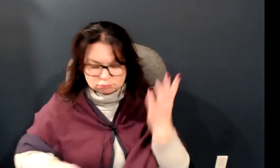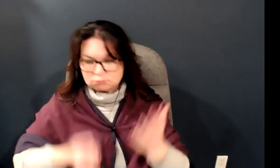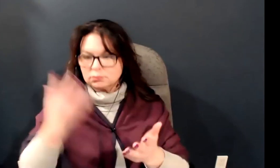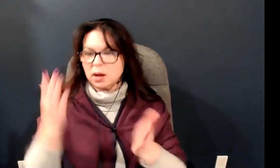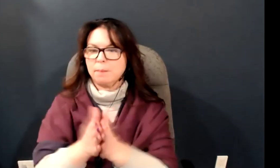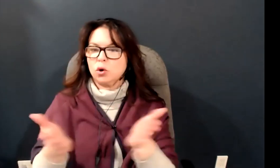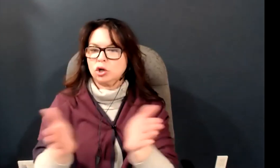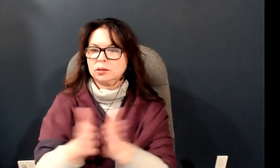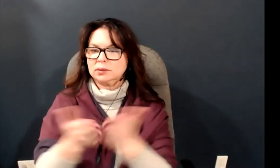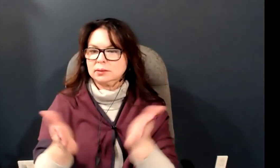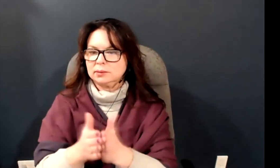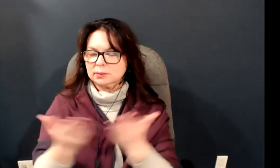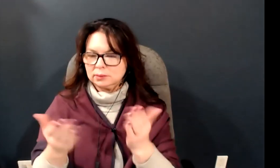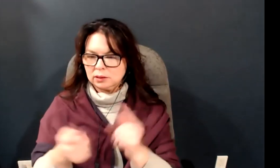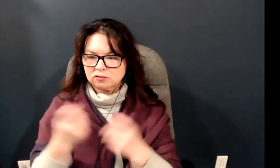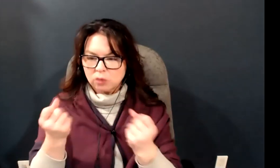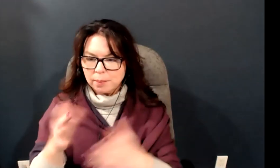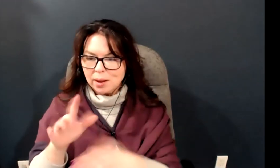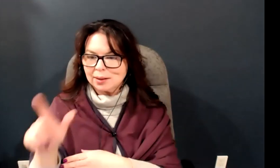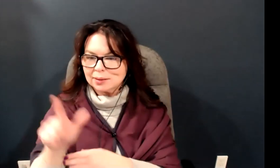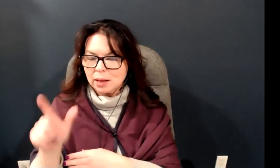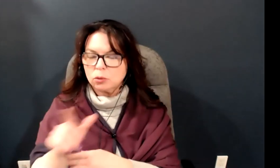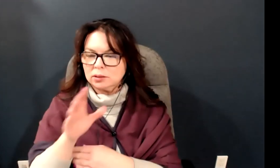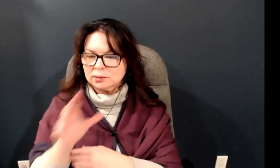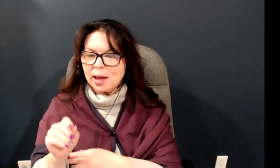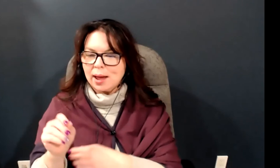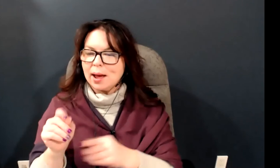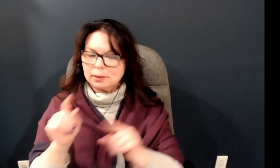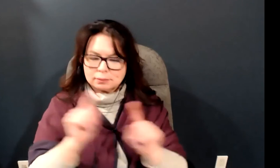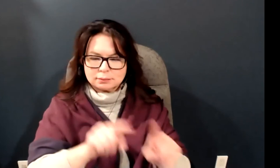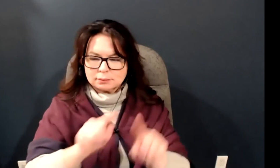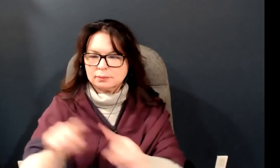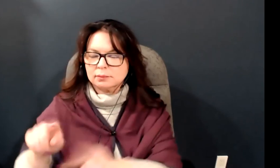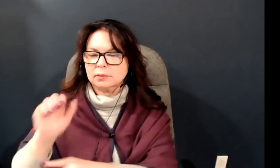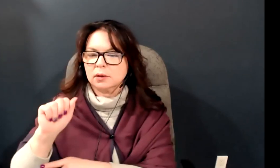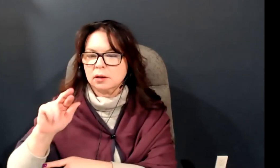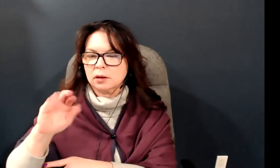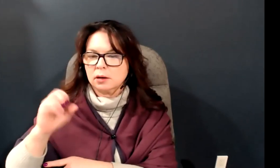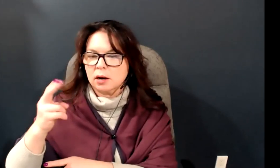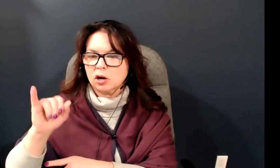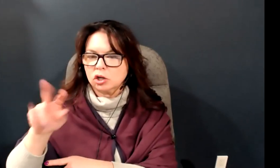active and I think that the WPA prints, it's nice to bring you here with this WPA exhibition,